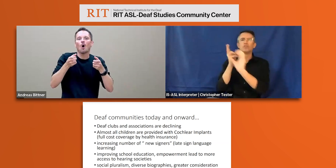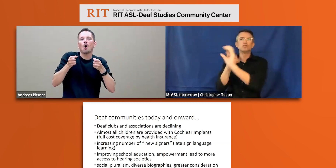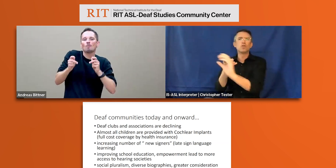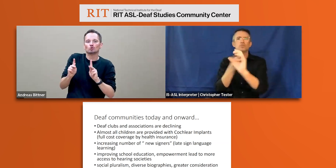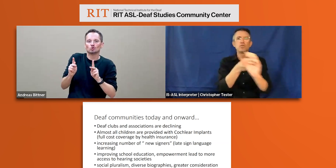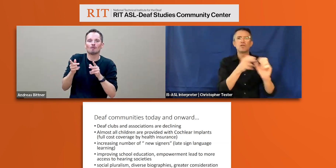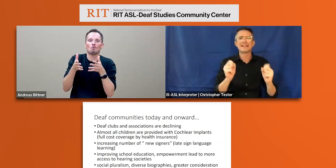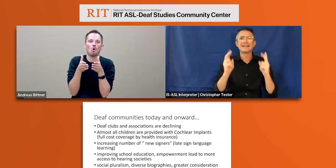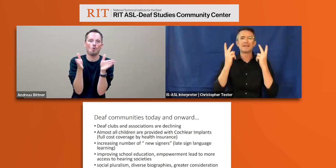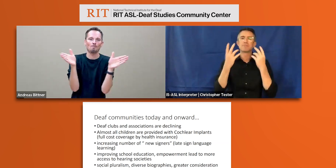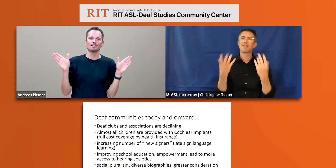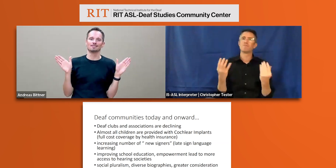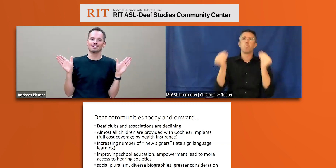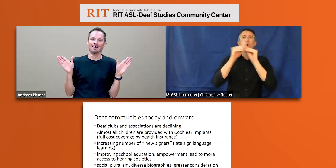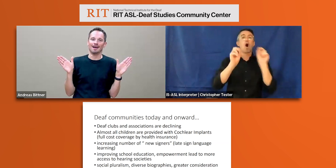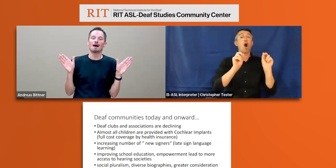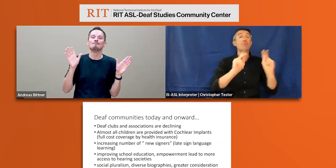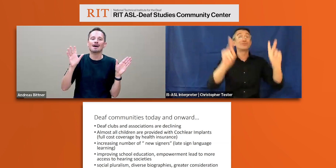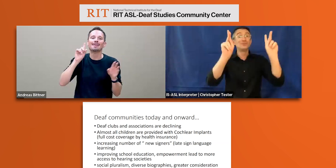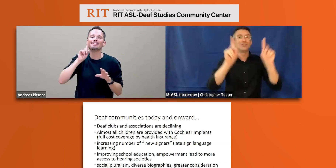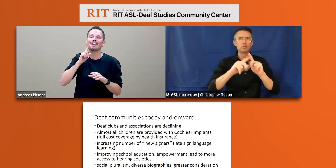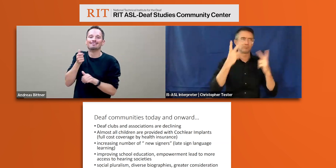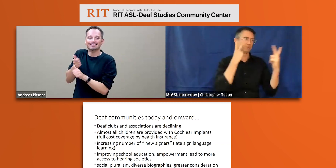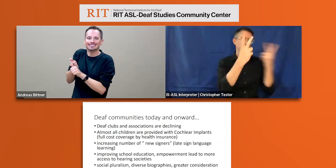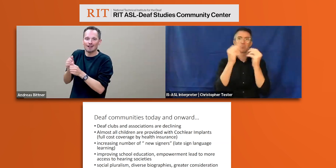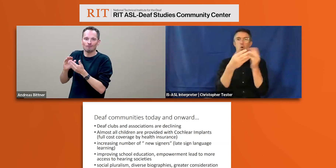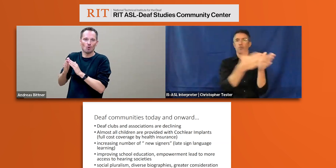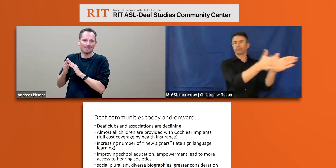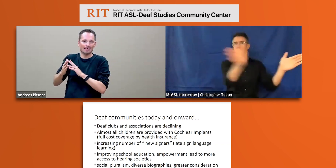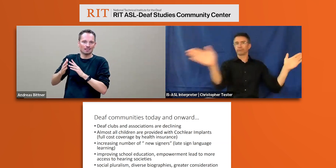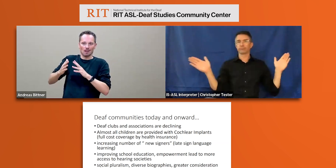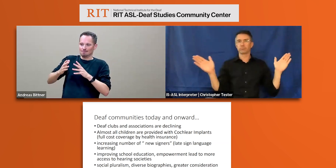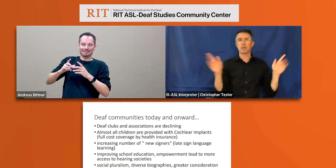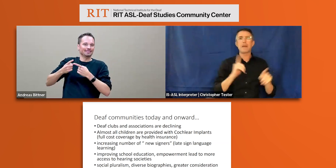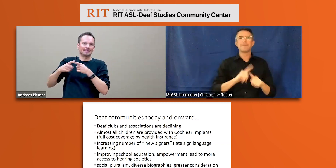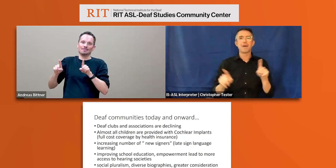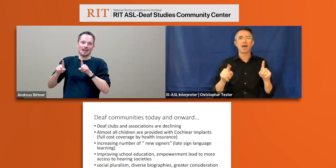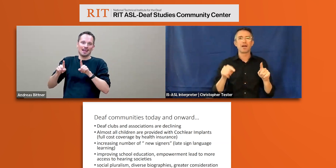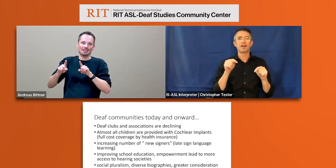Deaf people are now associated with hearing organizations,